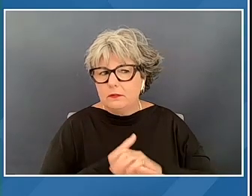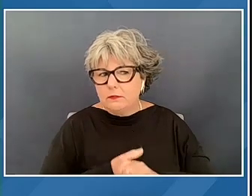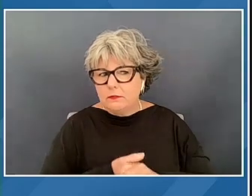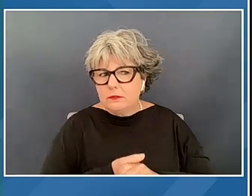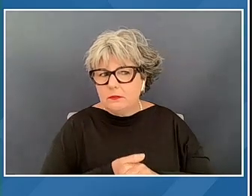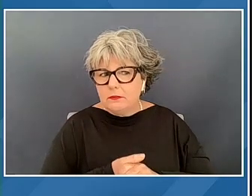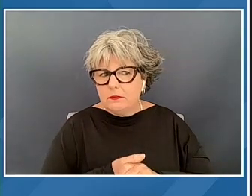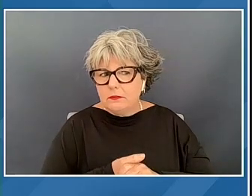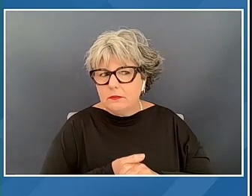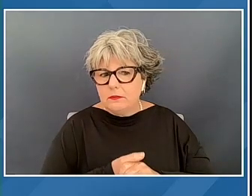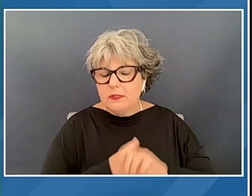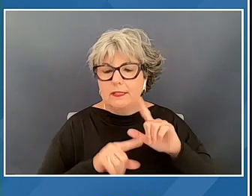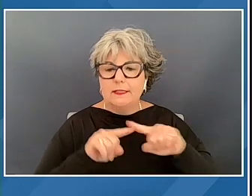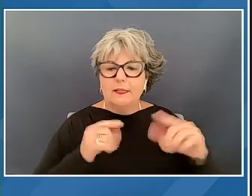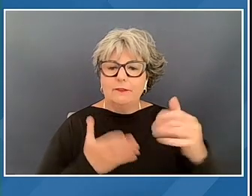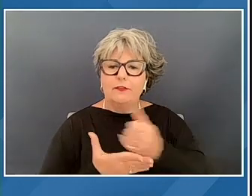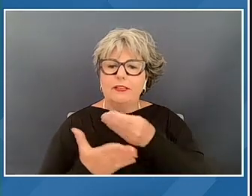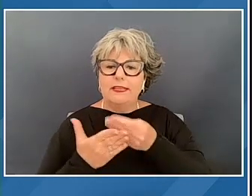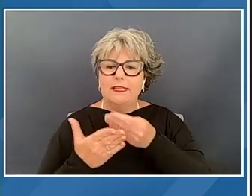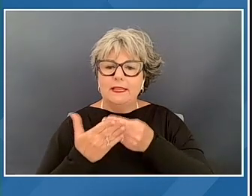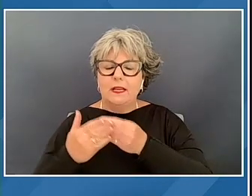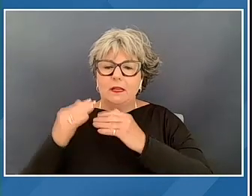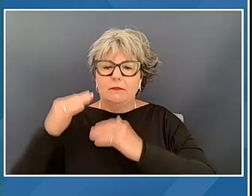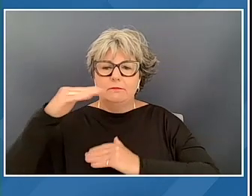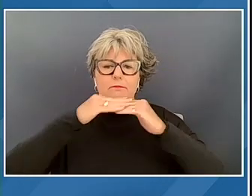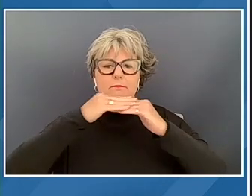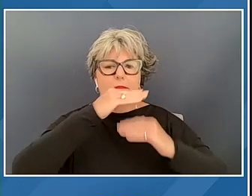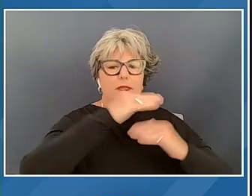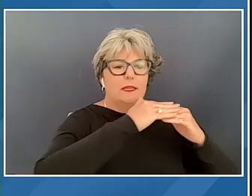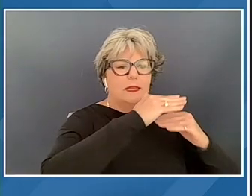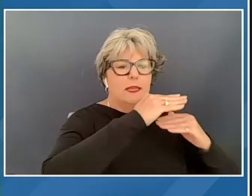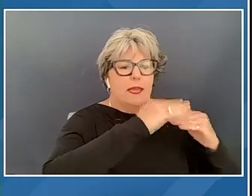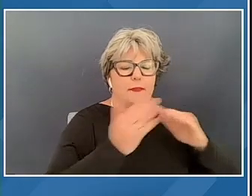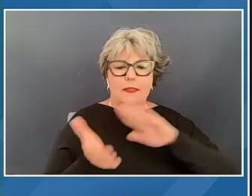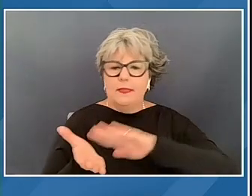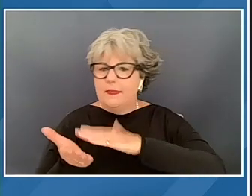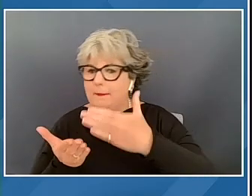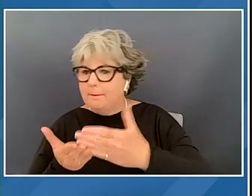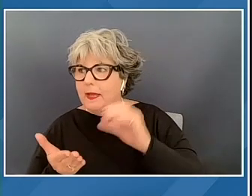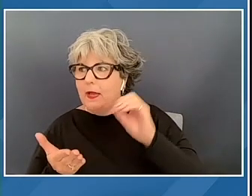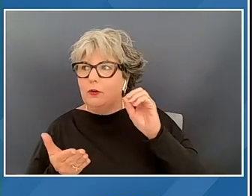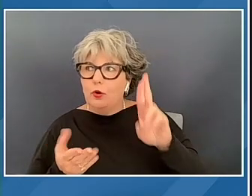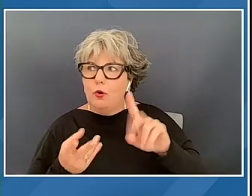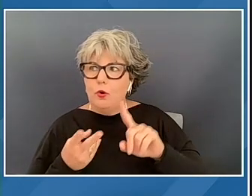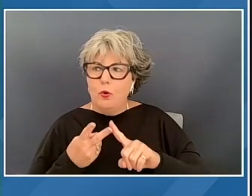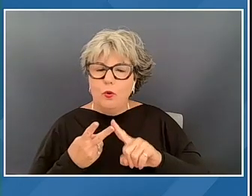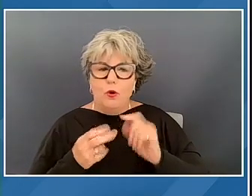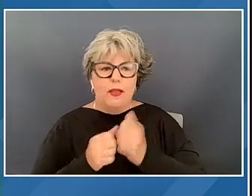caps and the amount, are we bringing everything back to the drawing board to